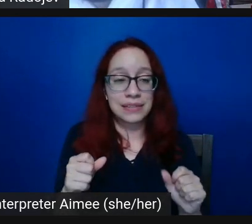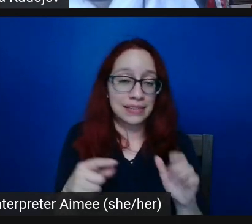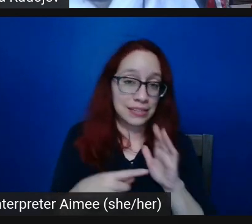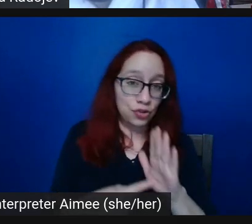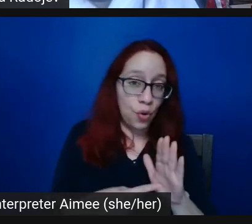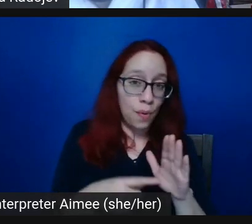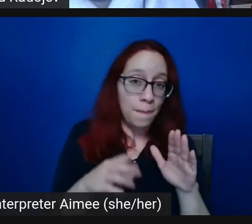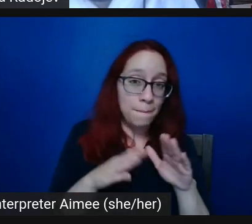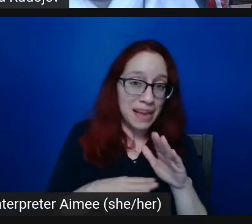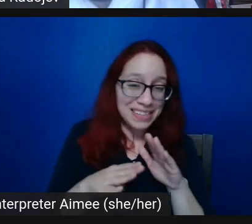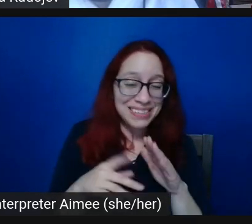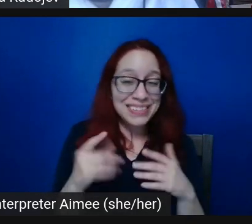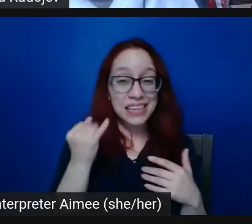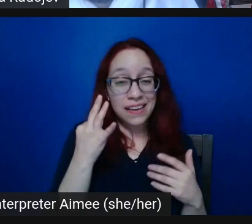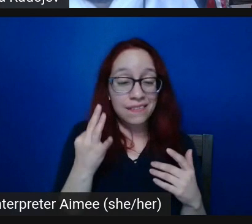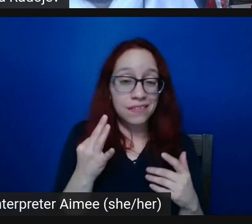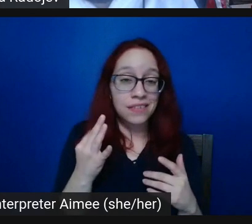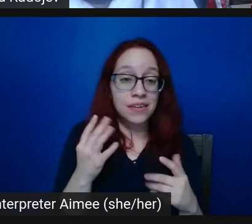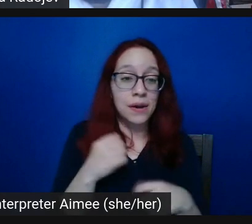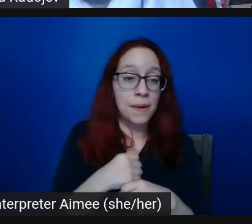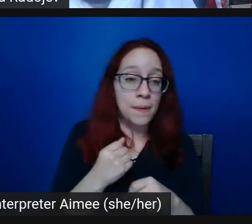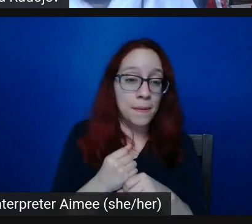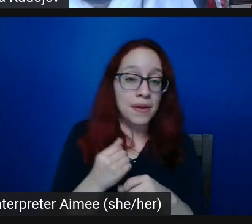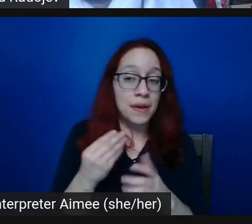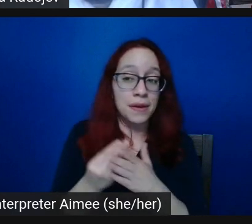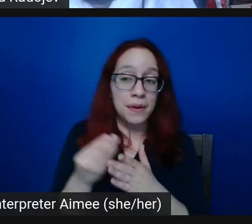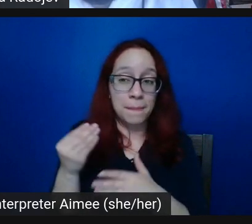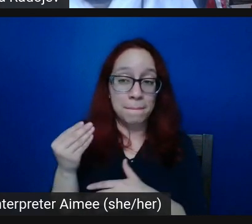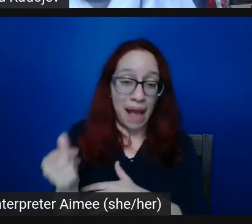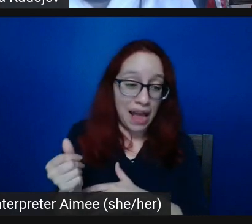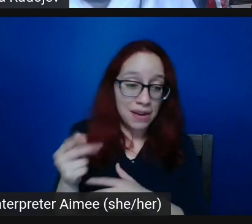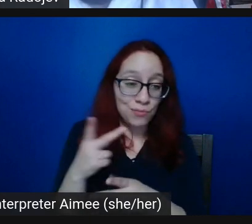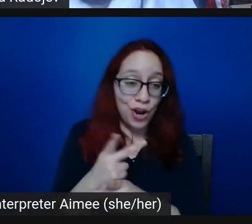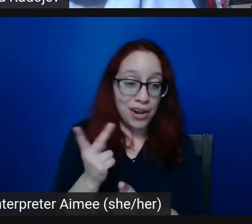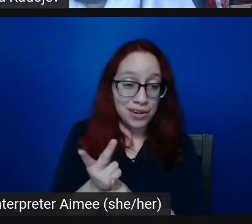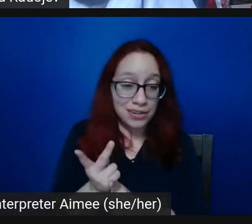If you can make a purchase of the website,